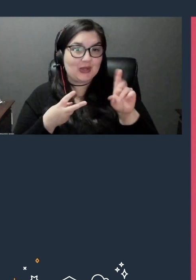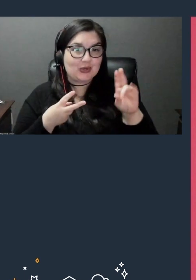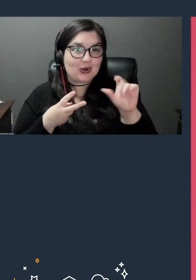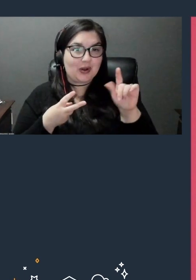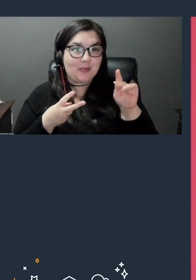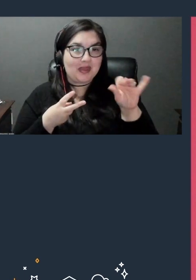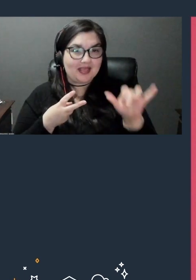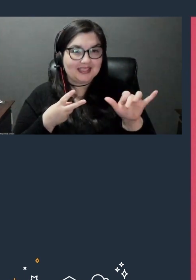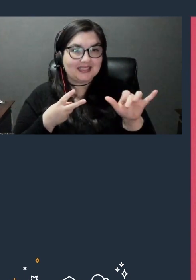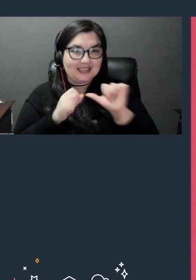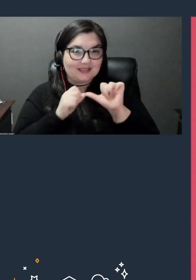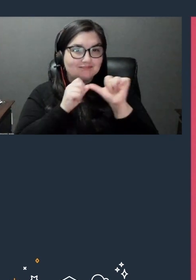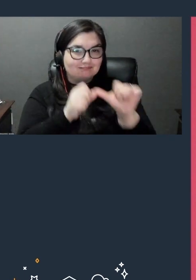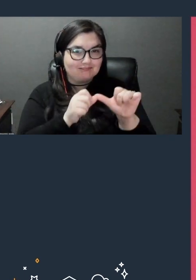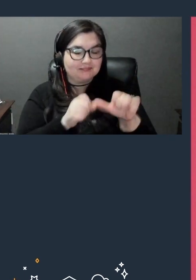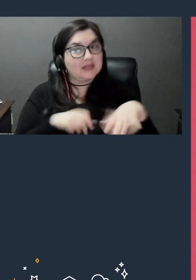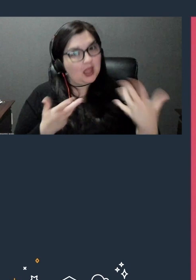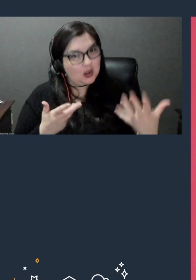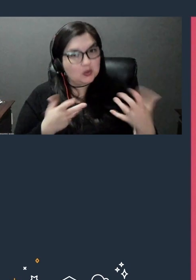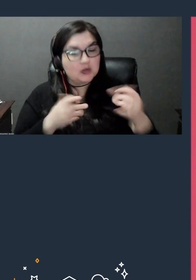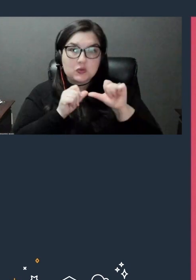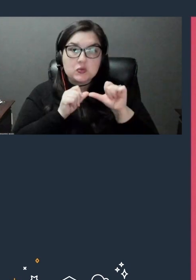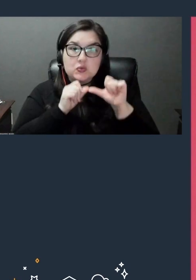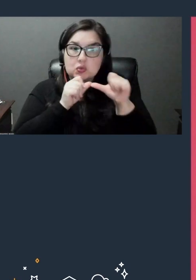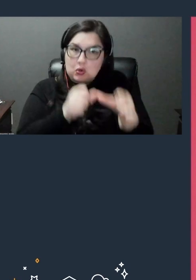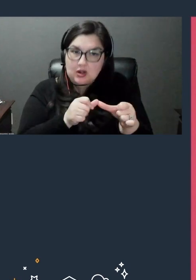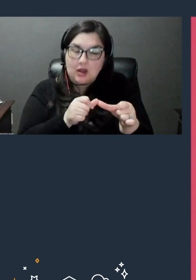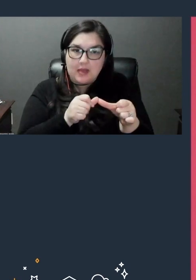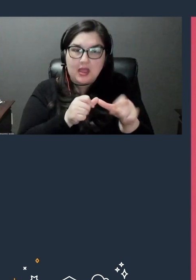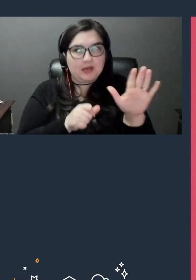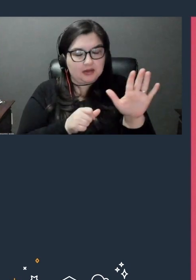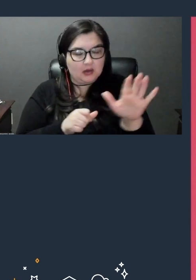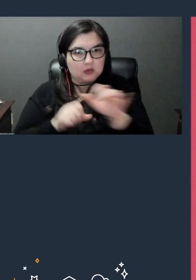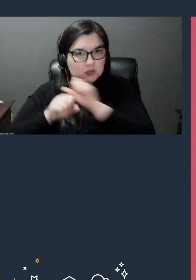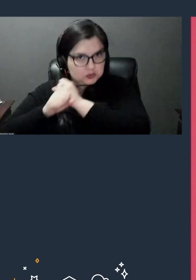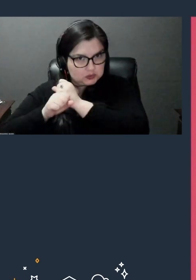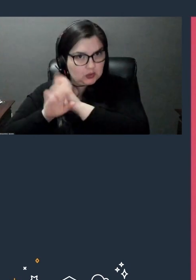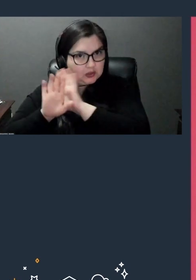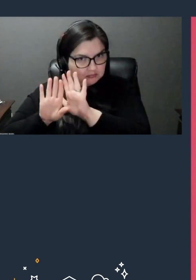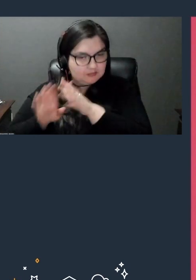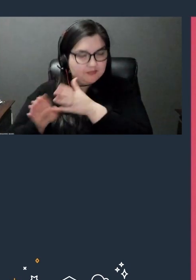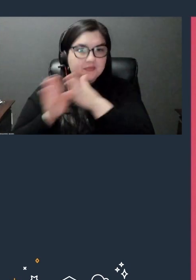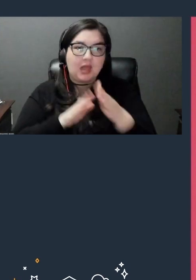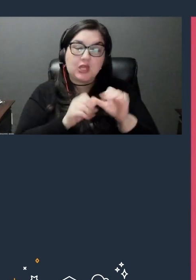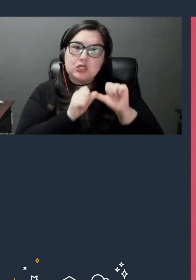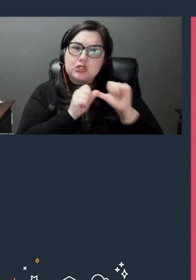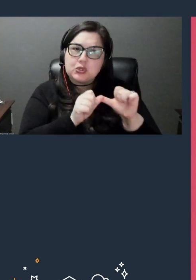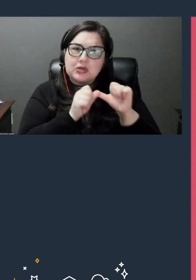Now durability is something, unlike security, durability might not be something that you as a user